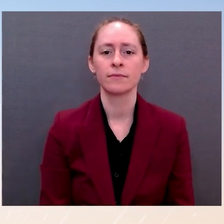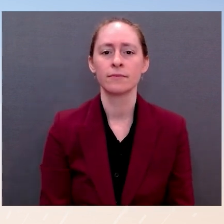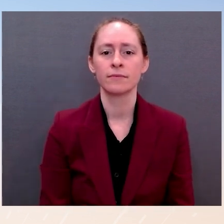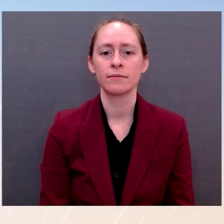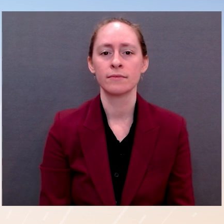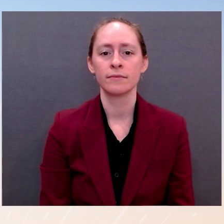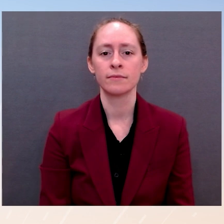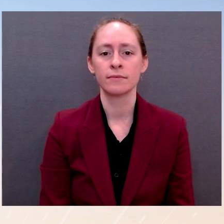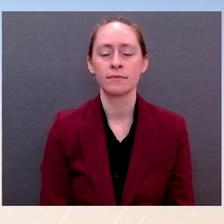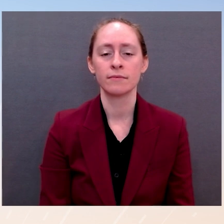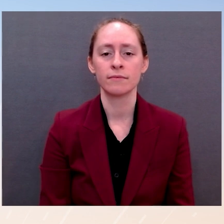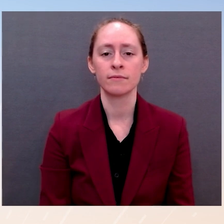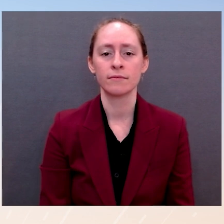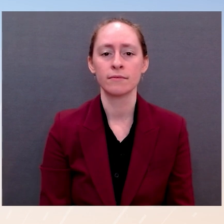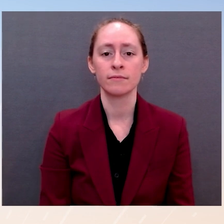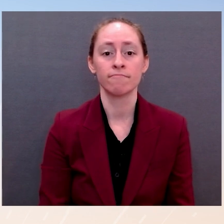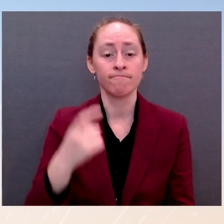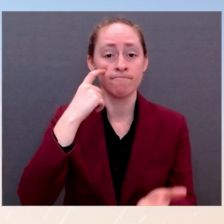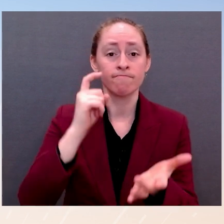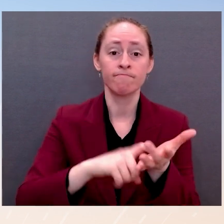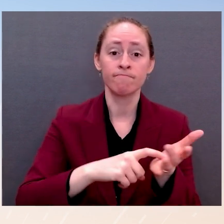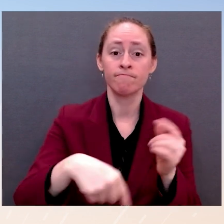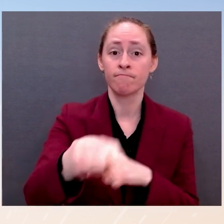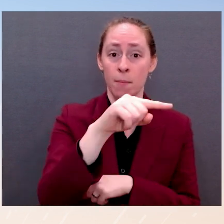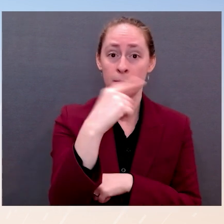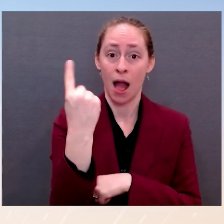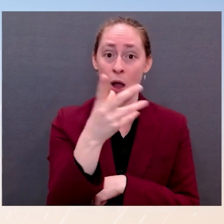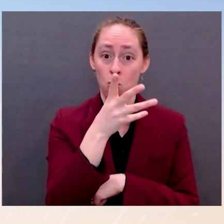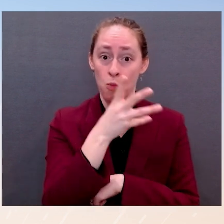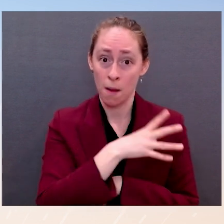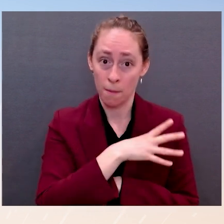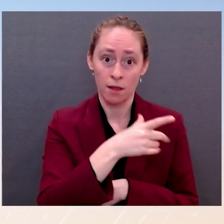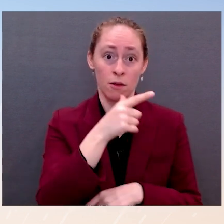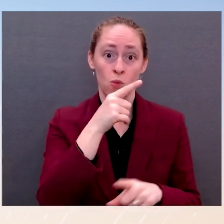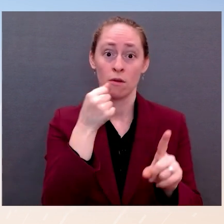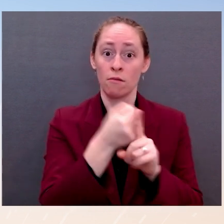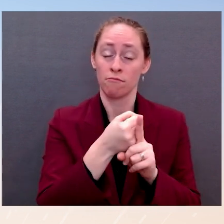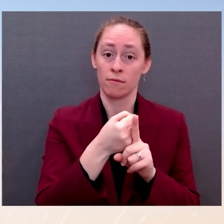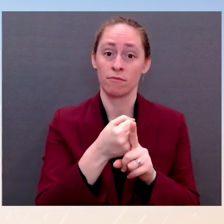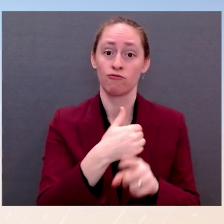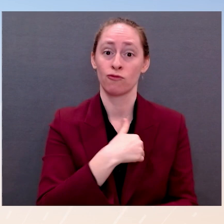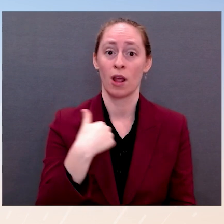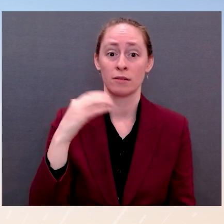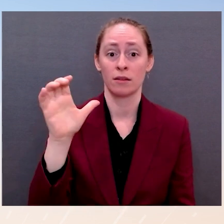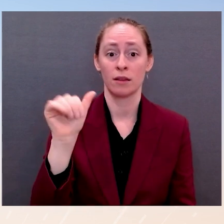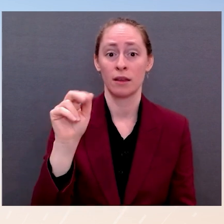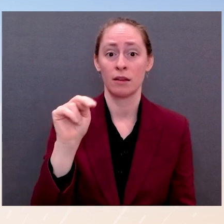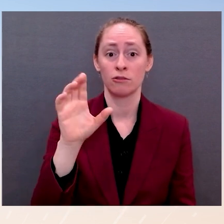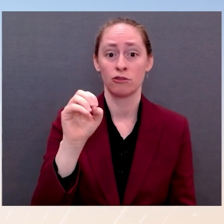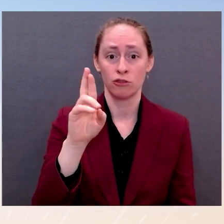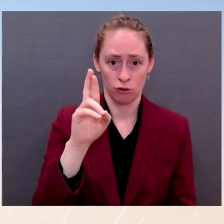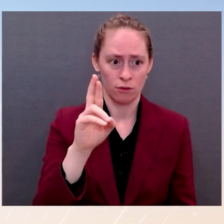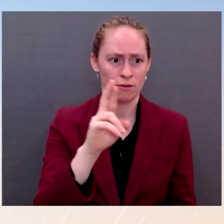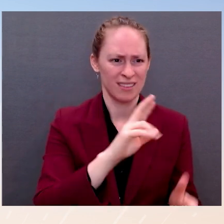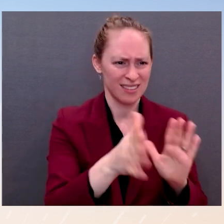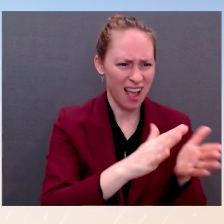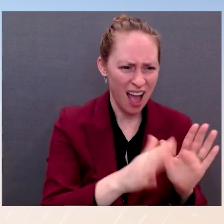black women of forty one percent more likely to die from breast cancer than white women, despite lower incidence of the disease.